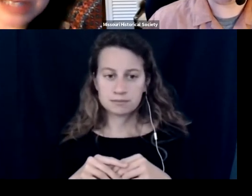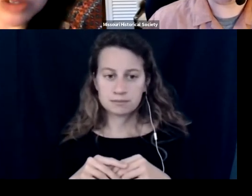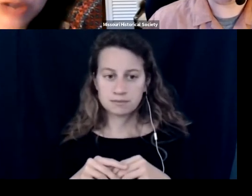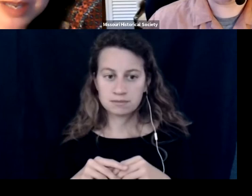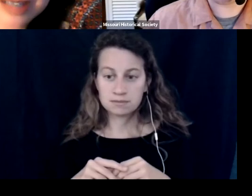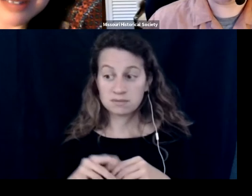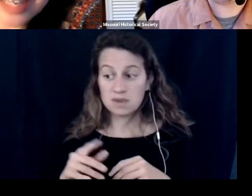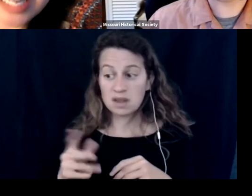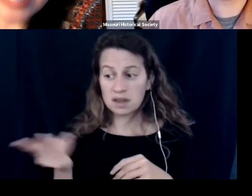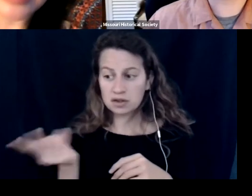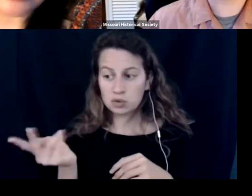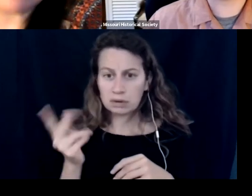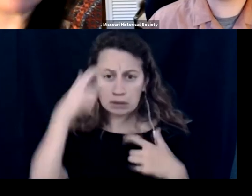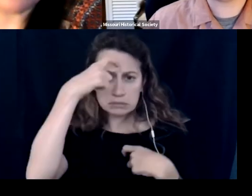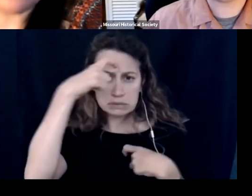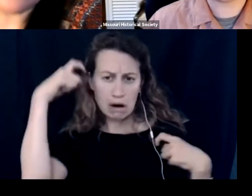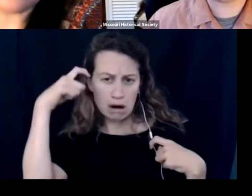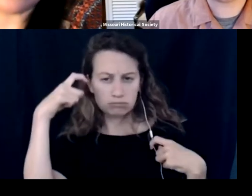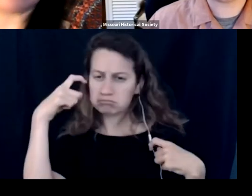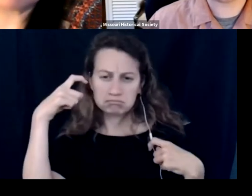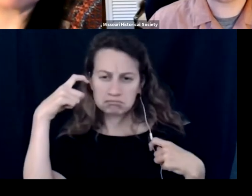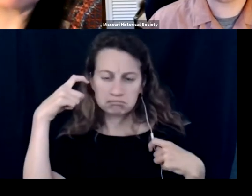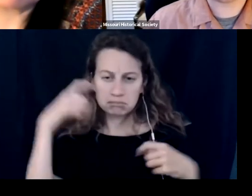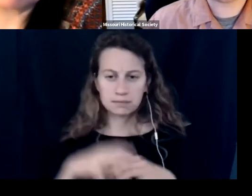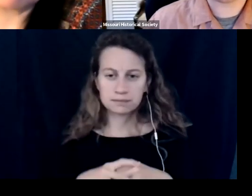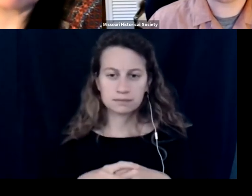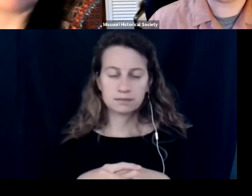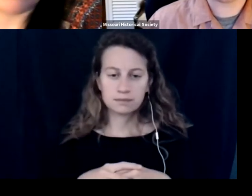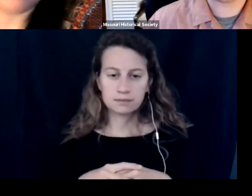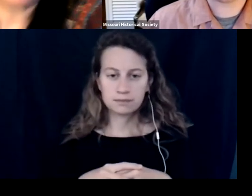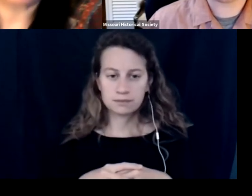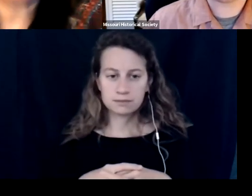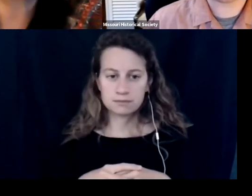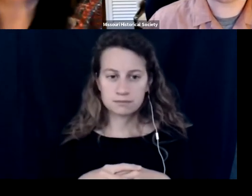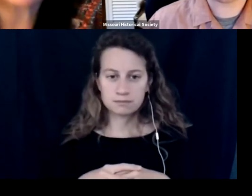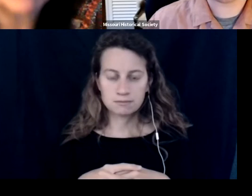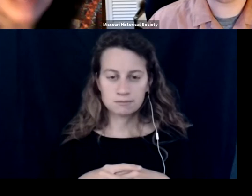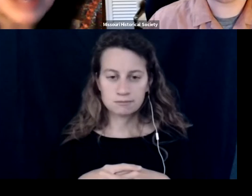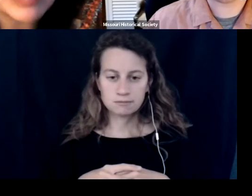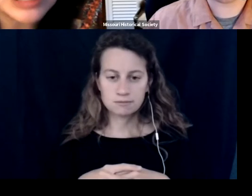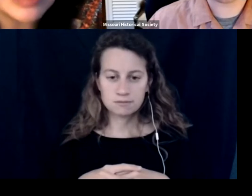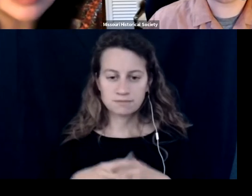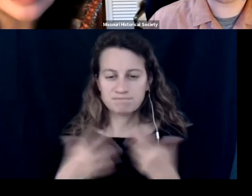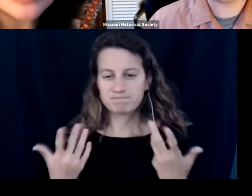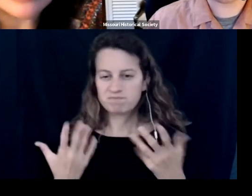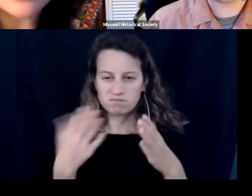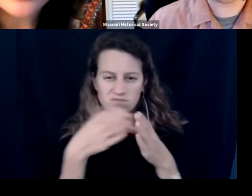10am to 3pm. The Missouri Humanities Council is putting on the Ulysses S Grant symposium at soldiers Memorial that's, that's